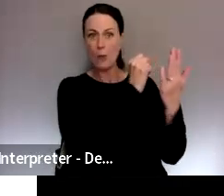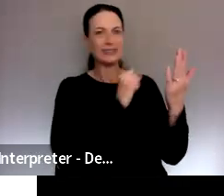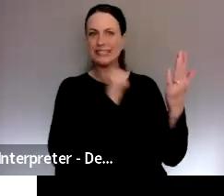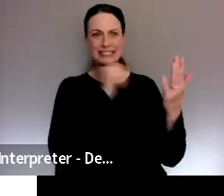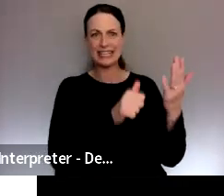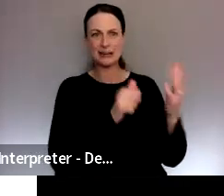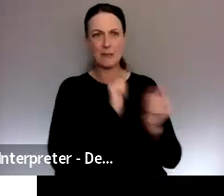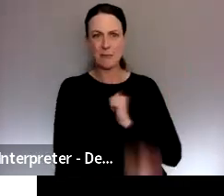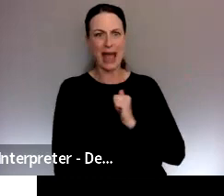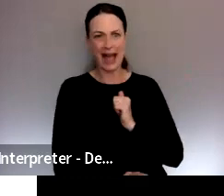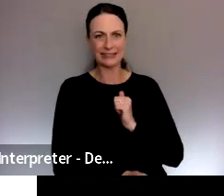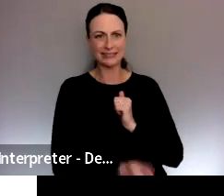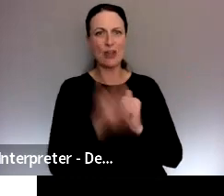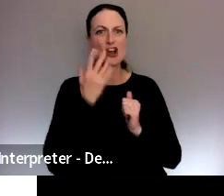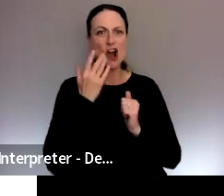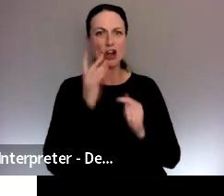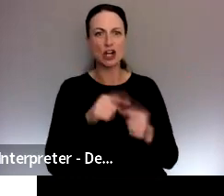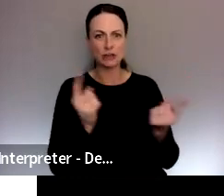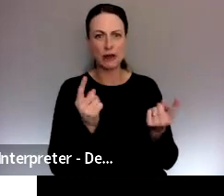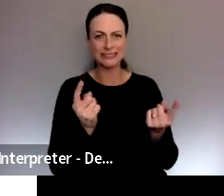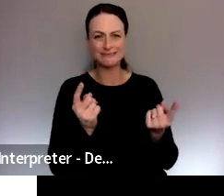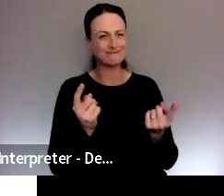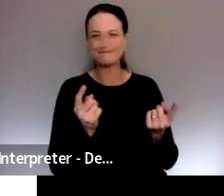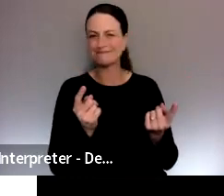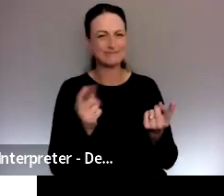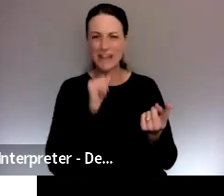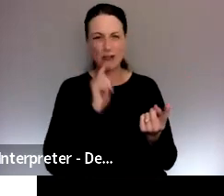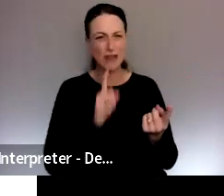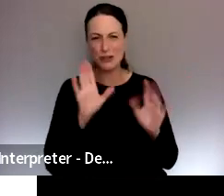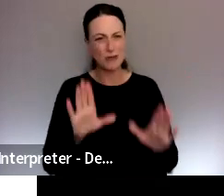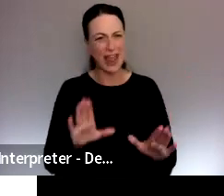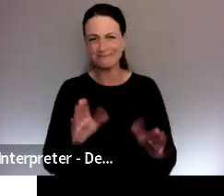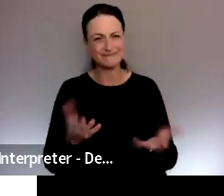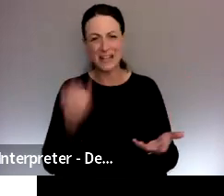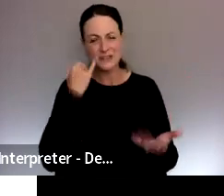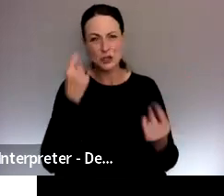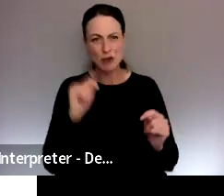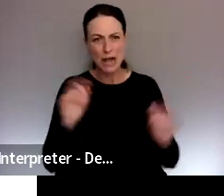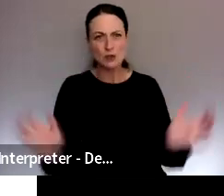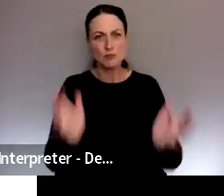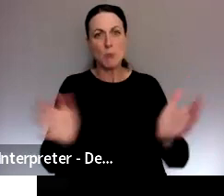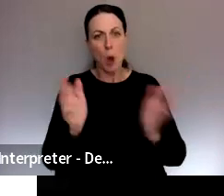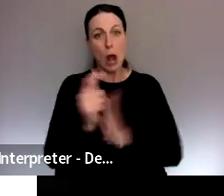didn't pass WCAG color contrast, which is not really great if you're trying to promote a law